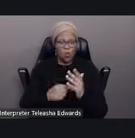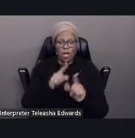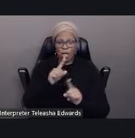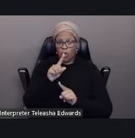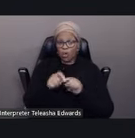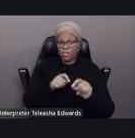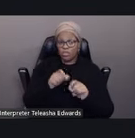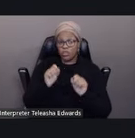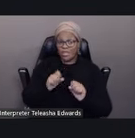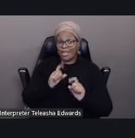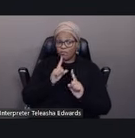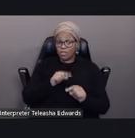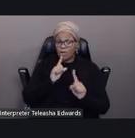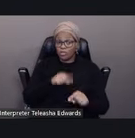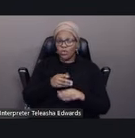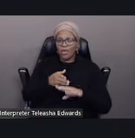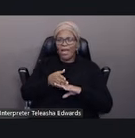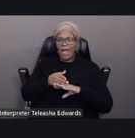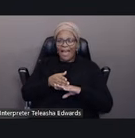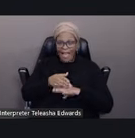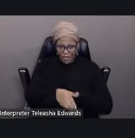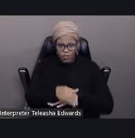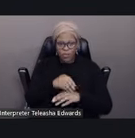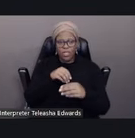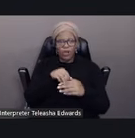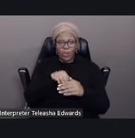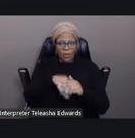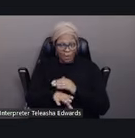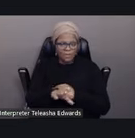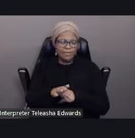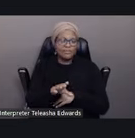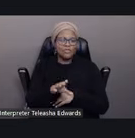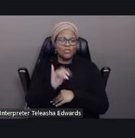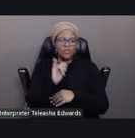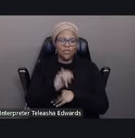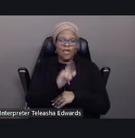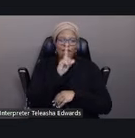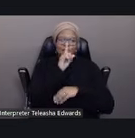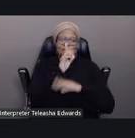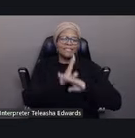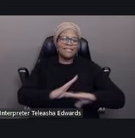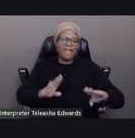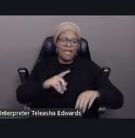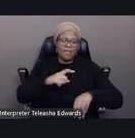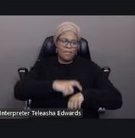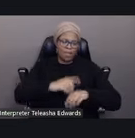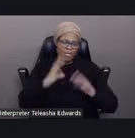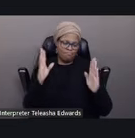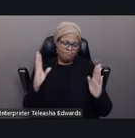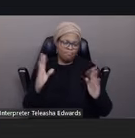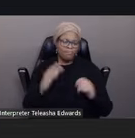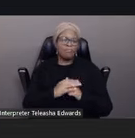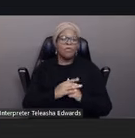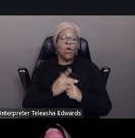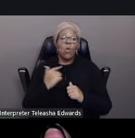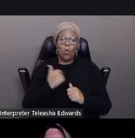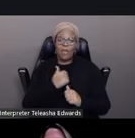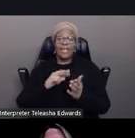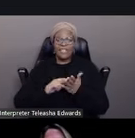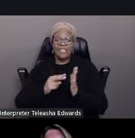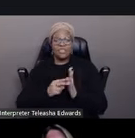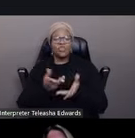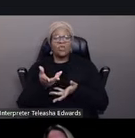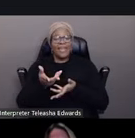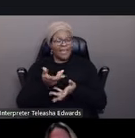to after we enter that um silent period. We do intend to continue to engage and answer questions